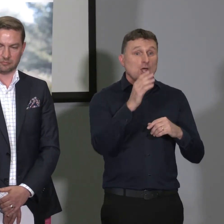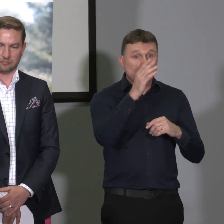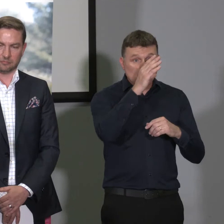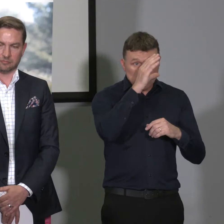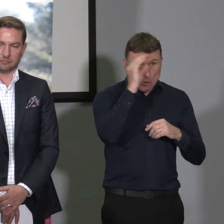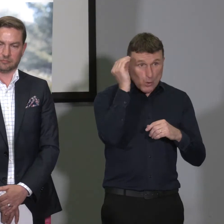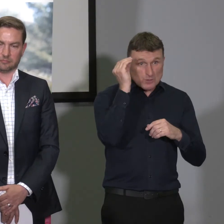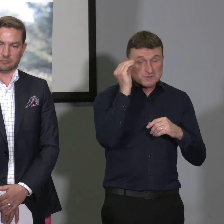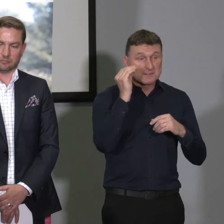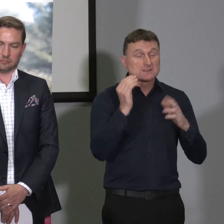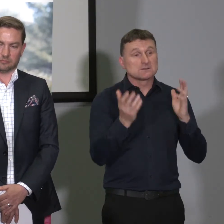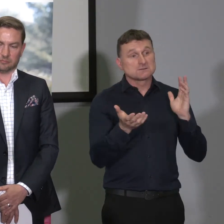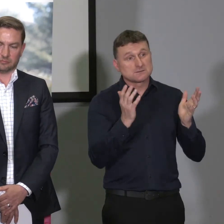hundred, but in terms of